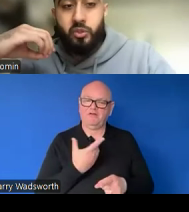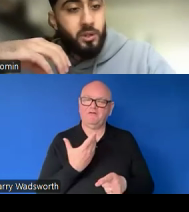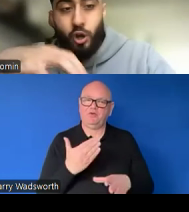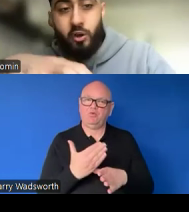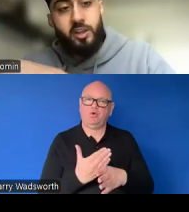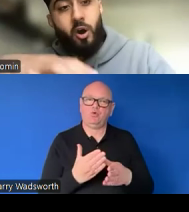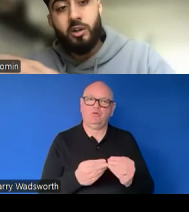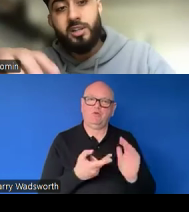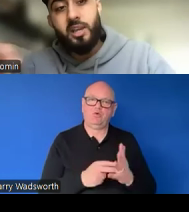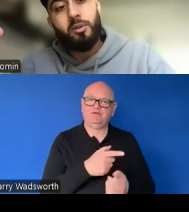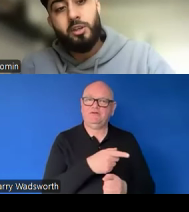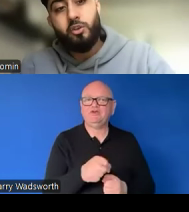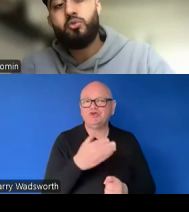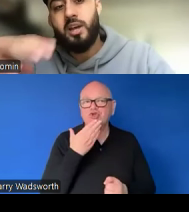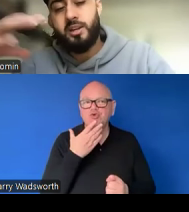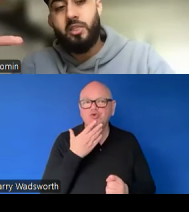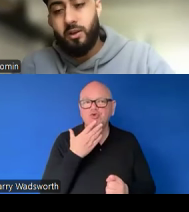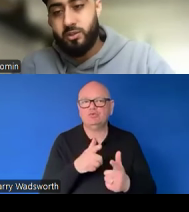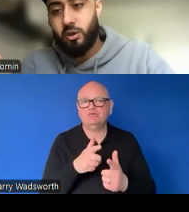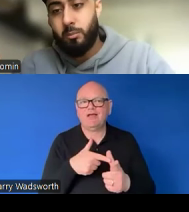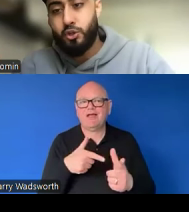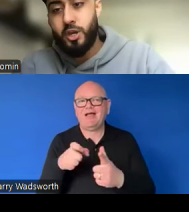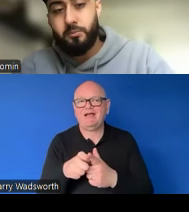the majority aren't able to use that $10,000 budget.